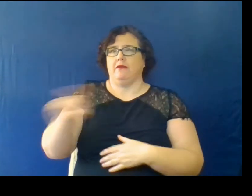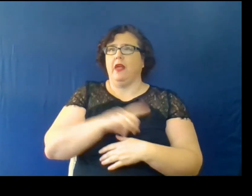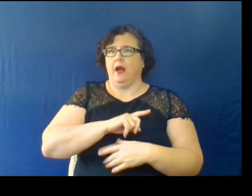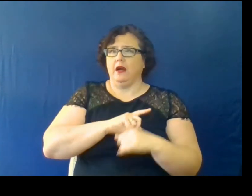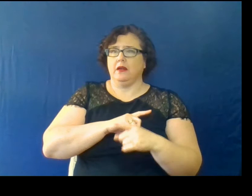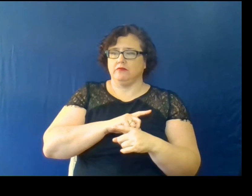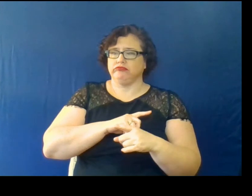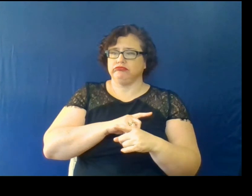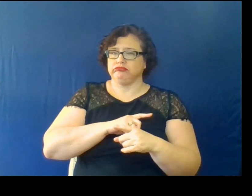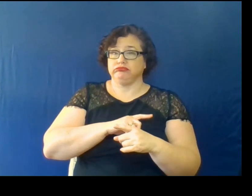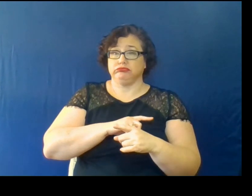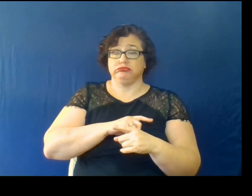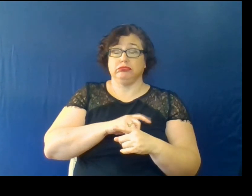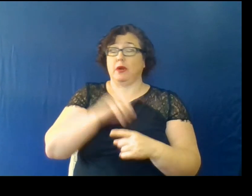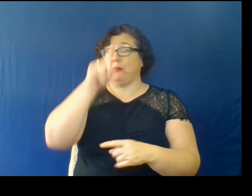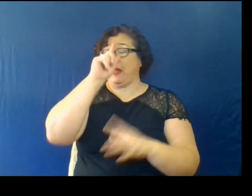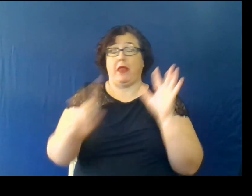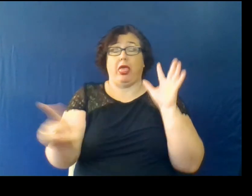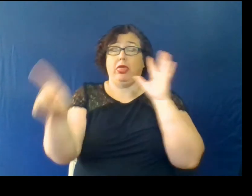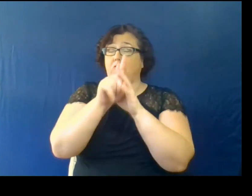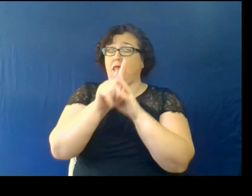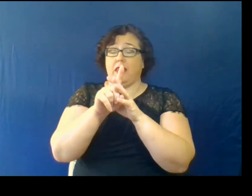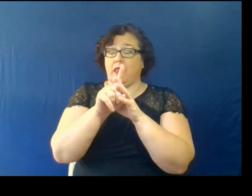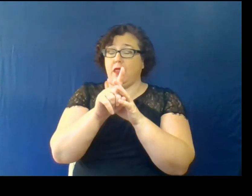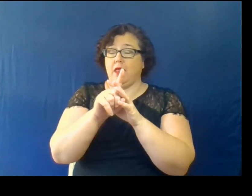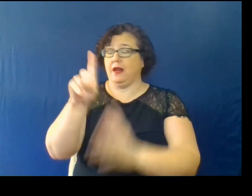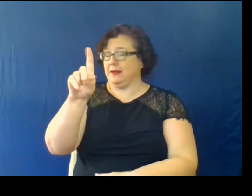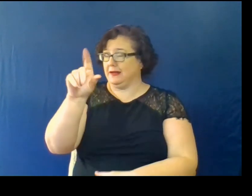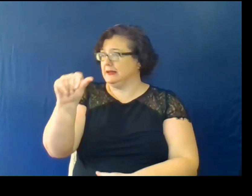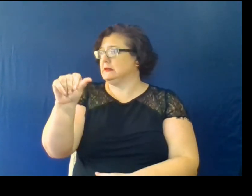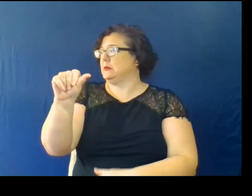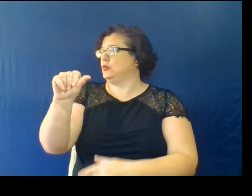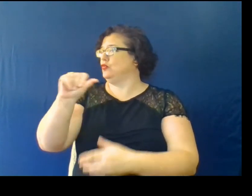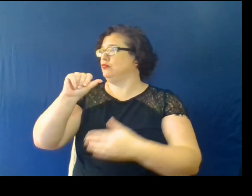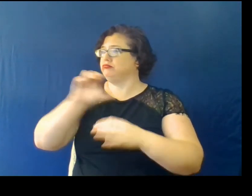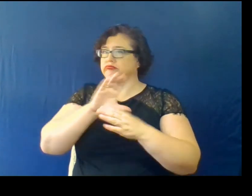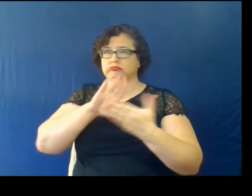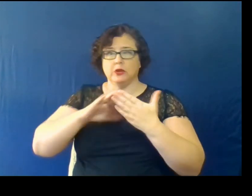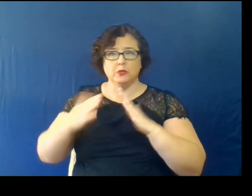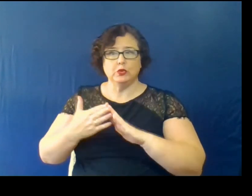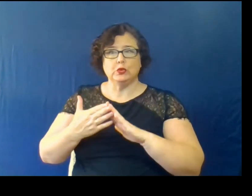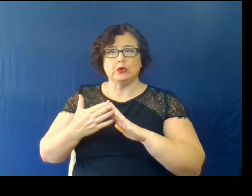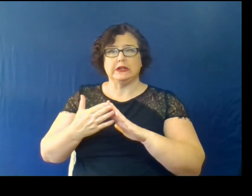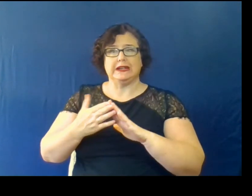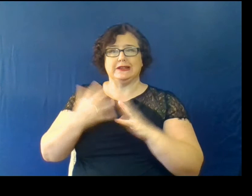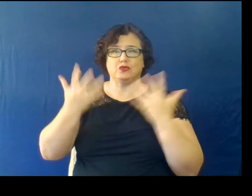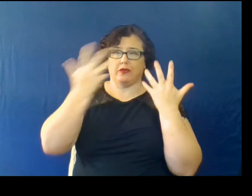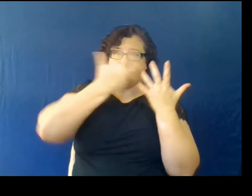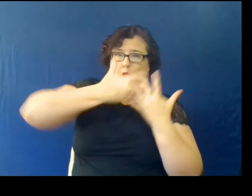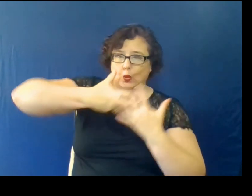not even think about how the disabled community has weaved into some of the platforms that they